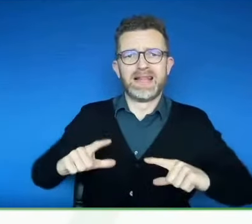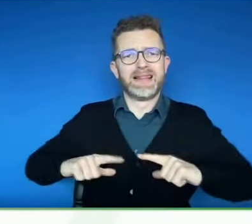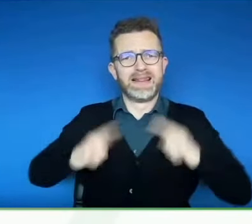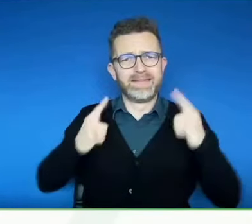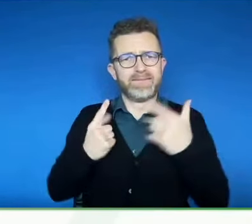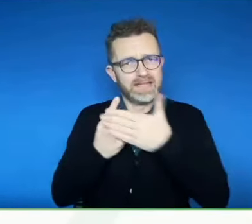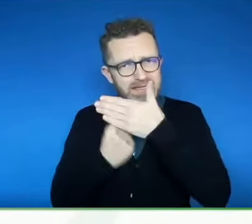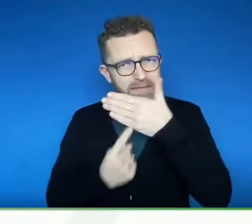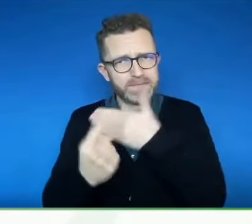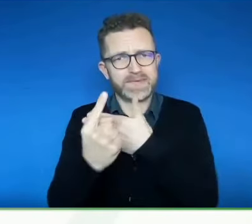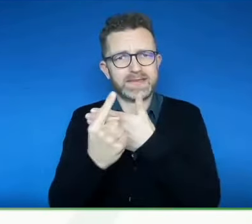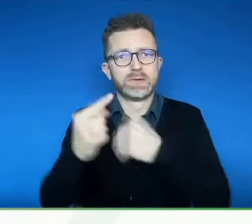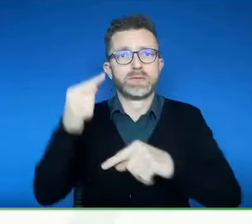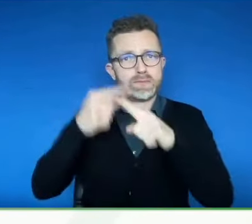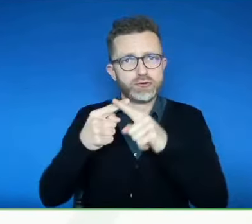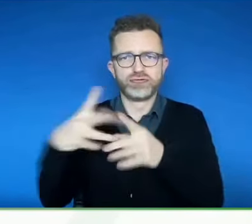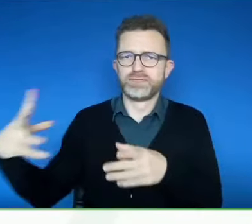And we are rural-based.